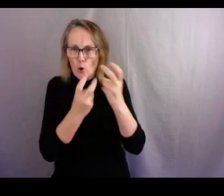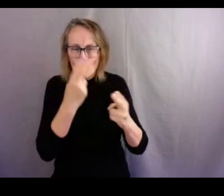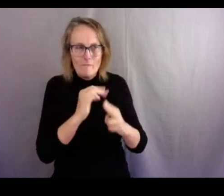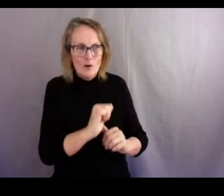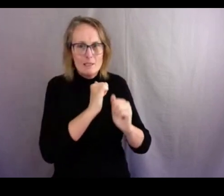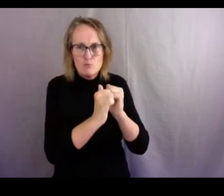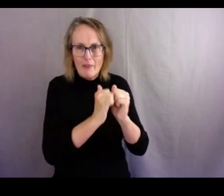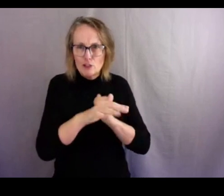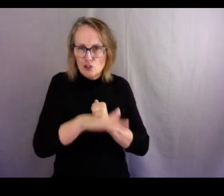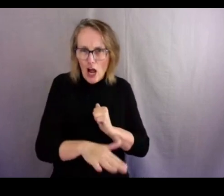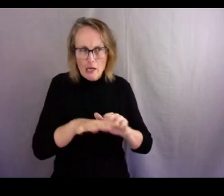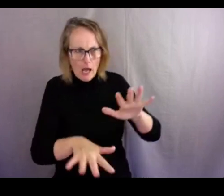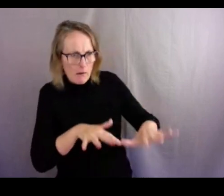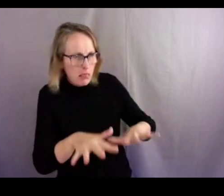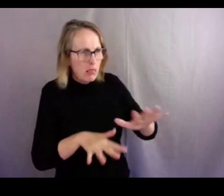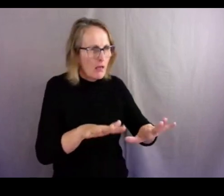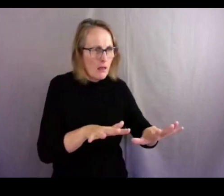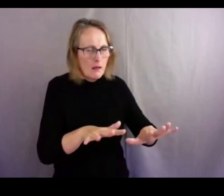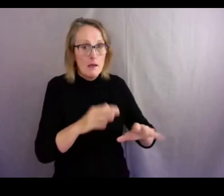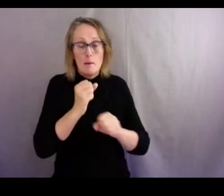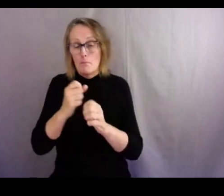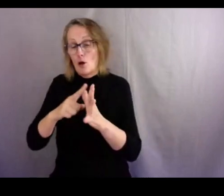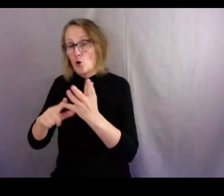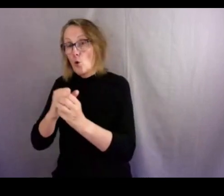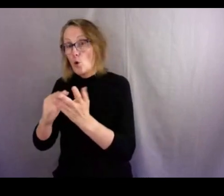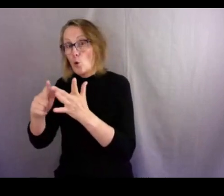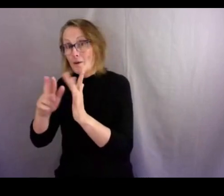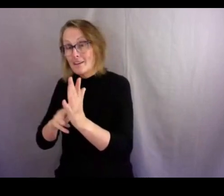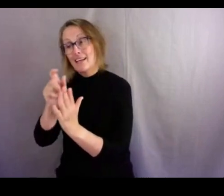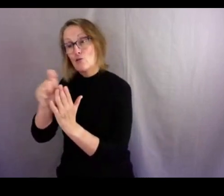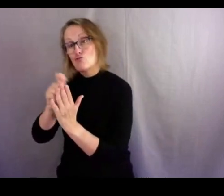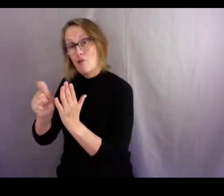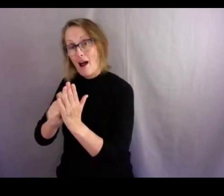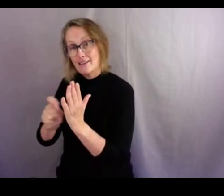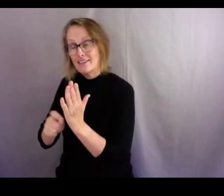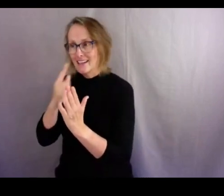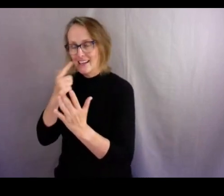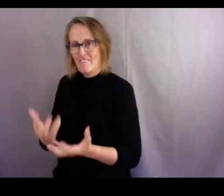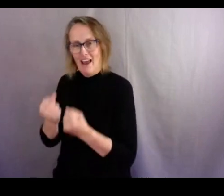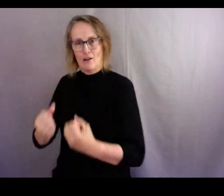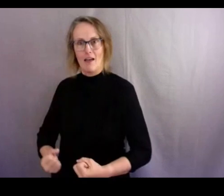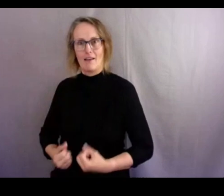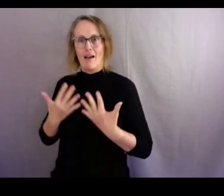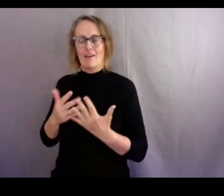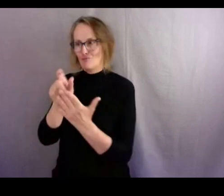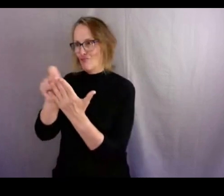On the contrary, Gauguin has found inspiration and wildness he was looking for. At the end of "Noa Noa," he concludes: